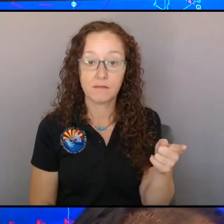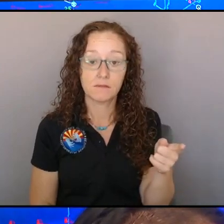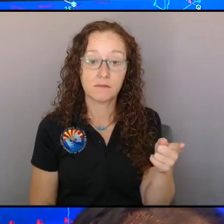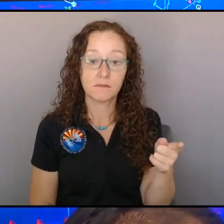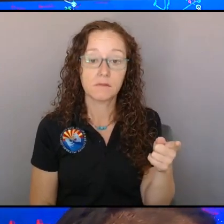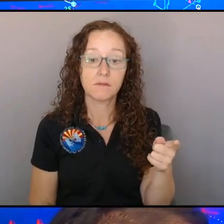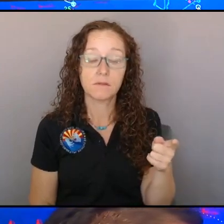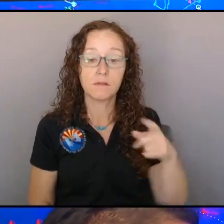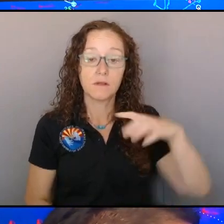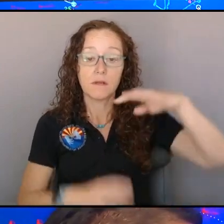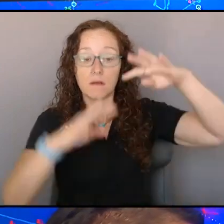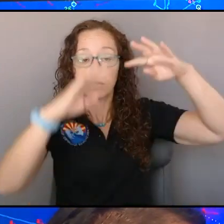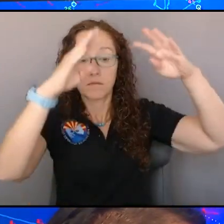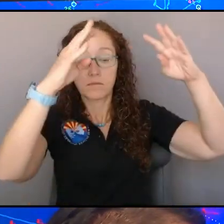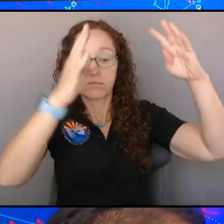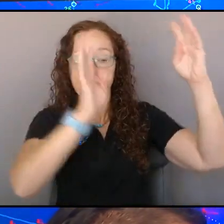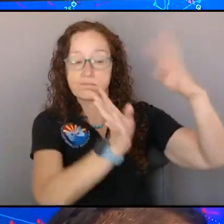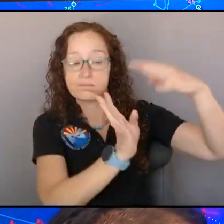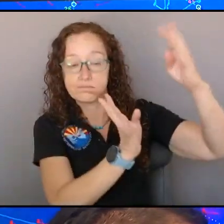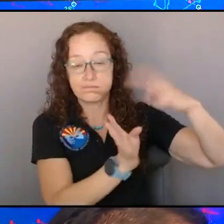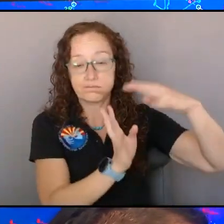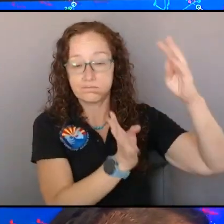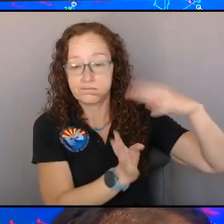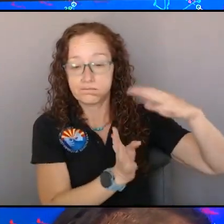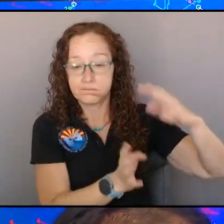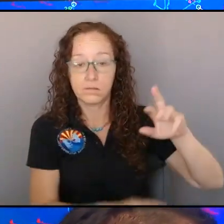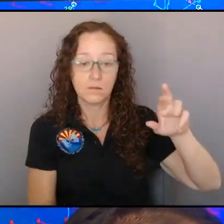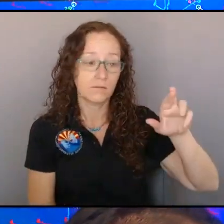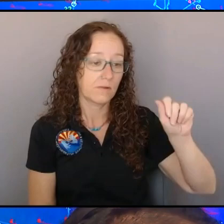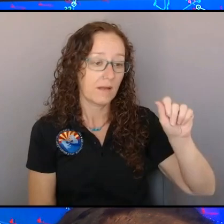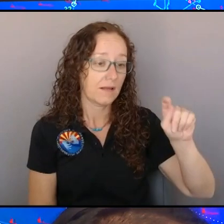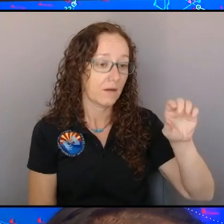Raton, looking at north northeast, and then as we get